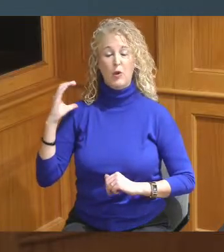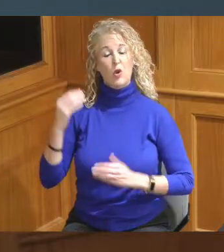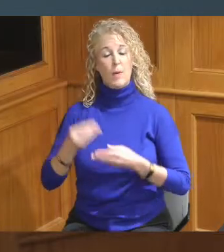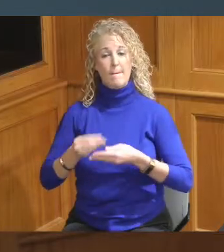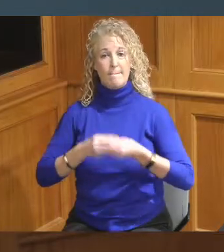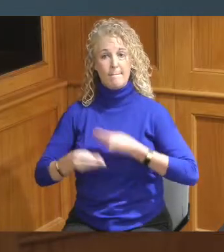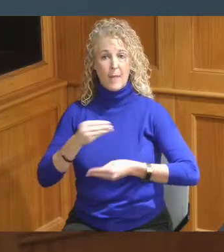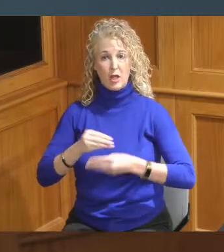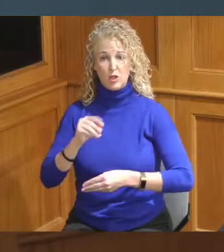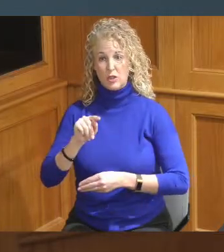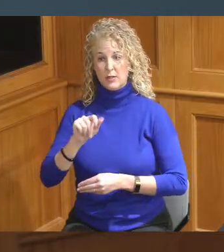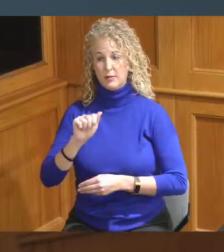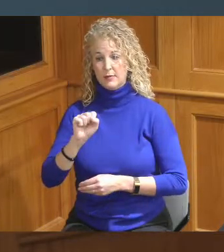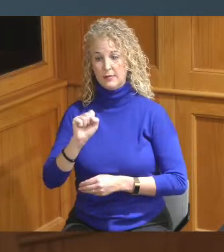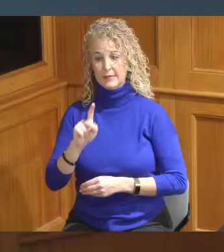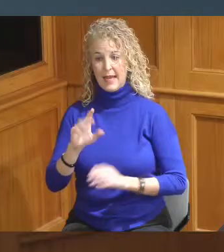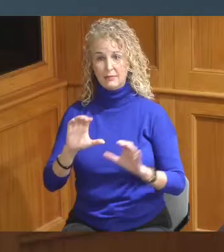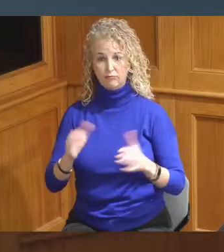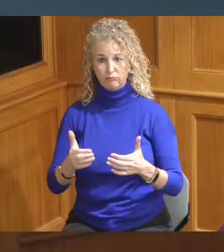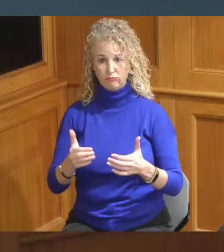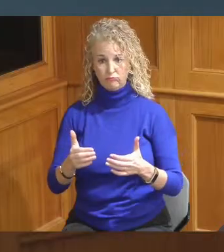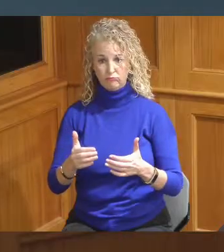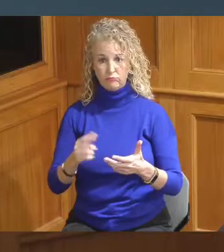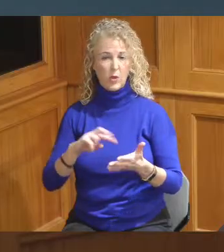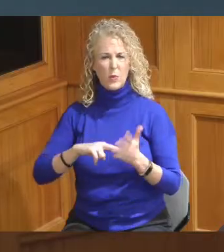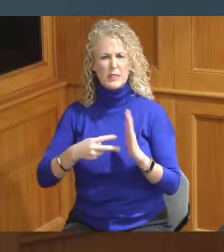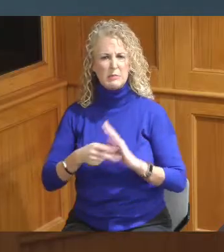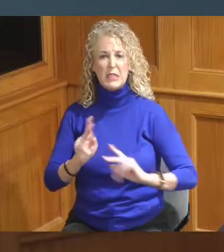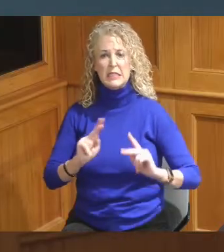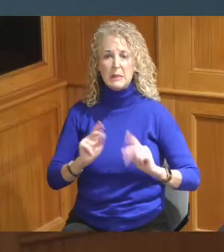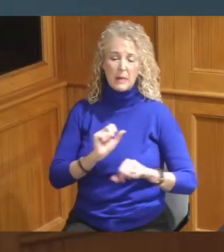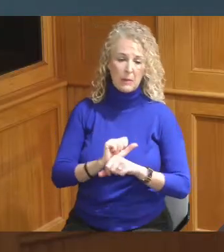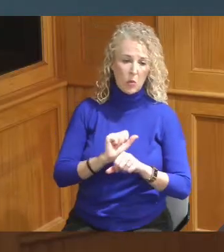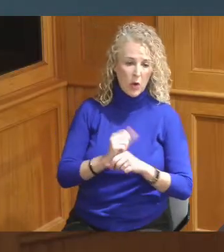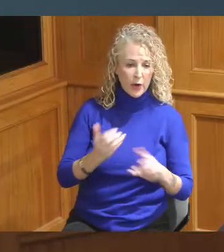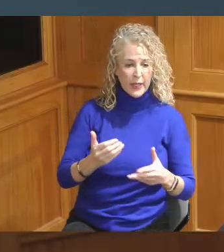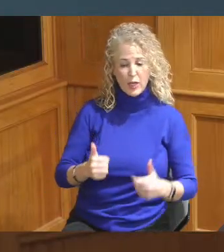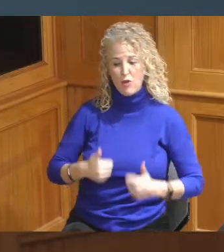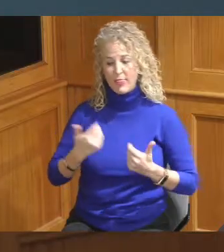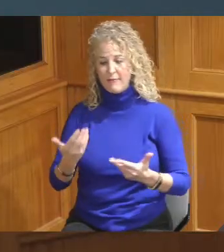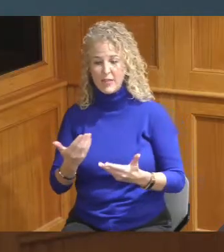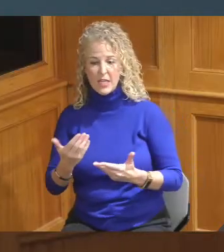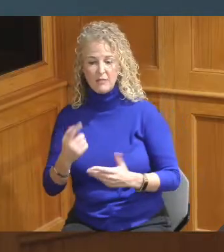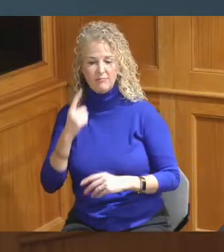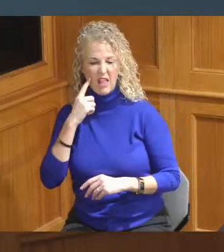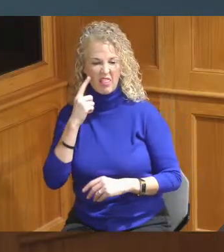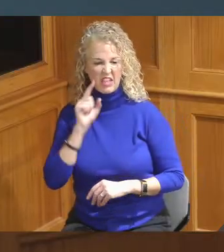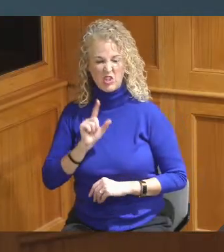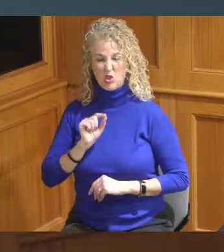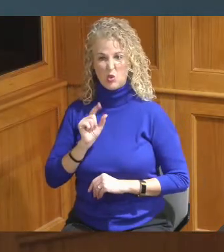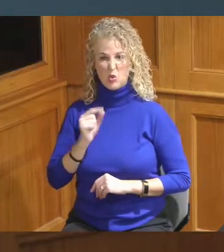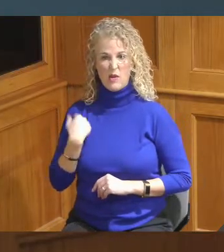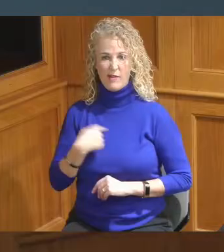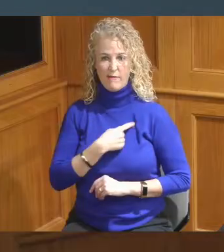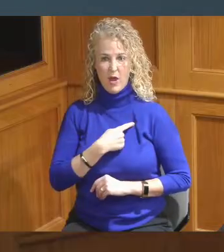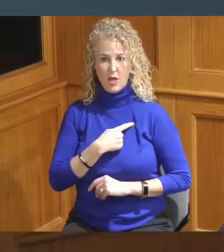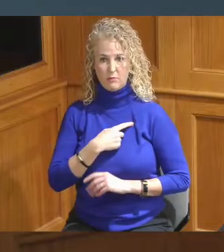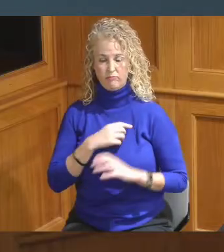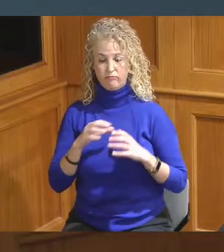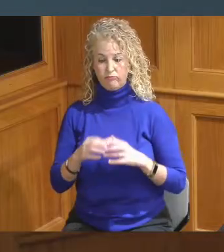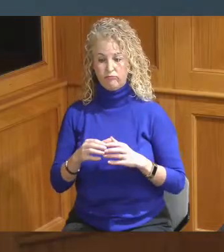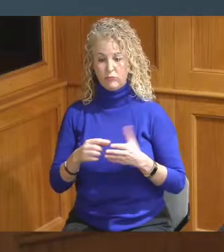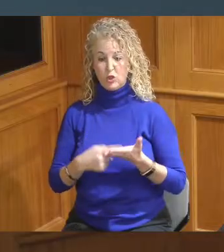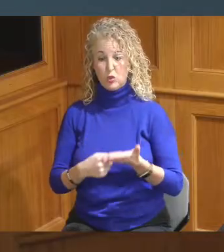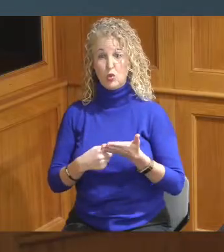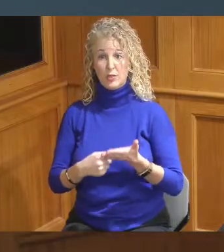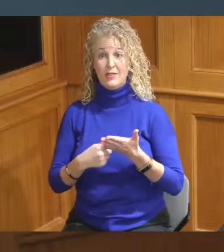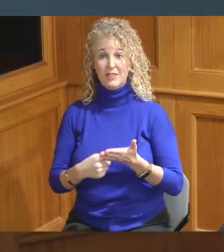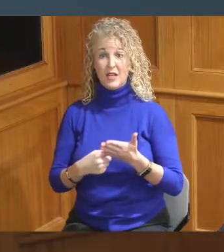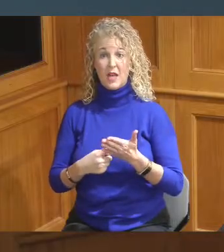It's a a group of residents, CEOs that meet about 20 of us to talk about state capital funding and